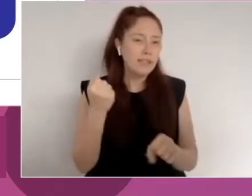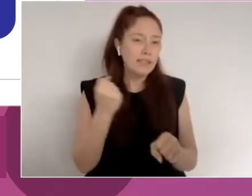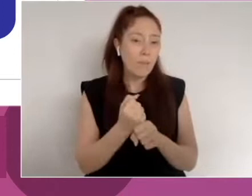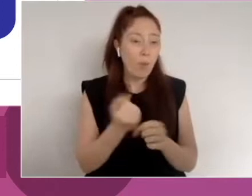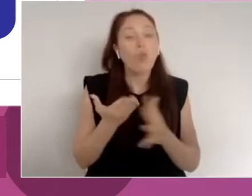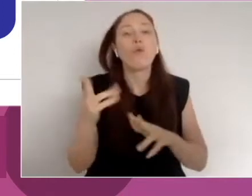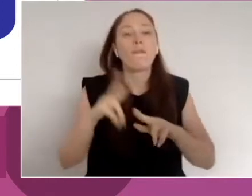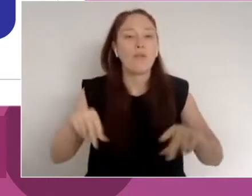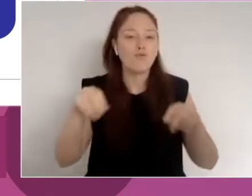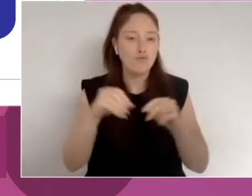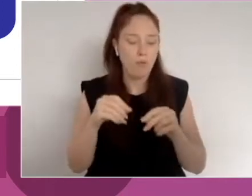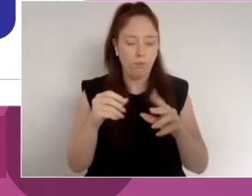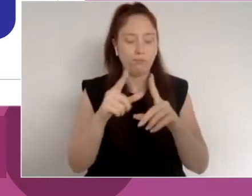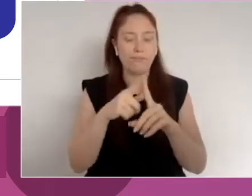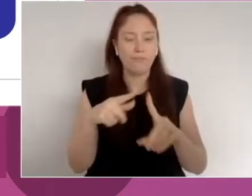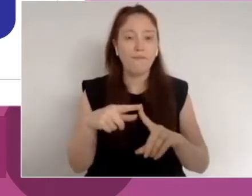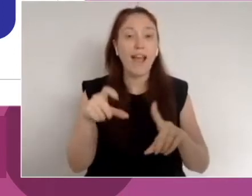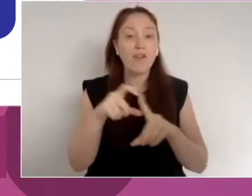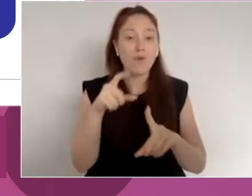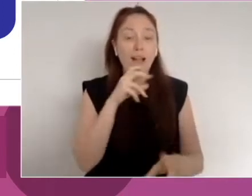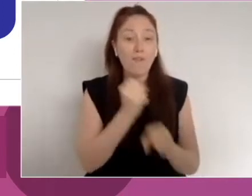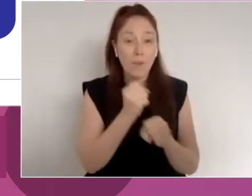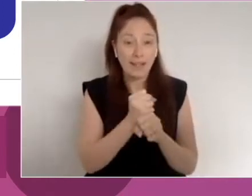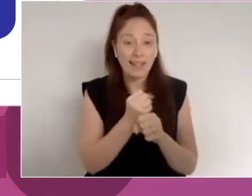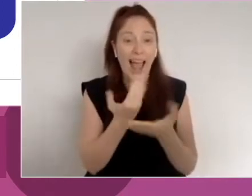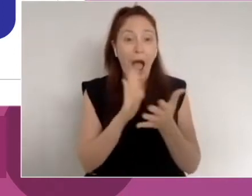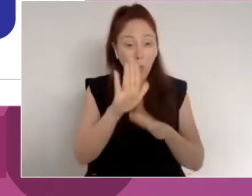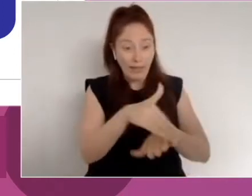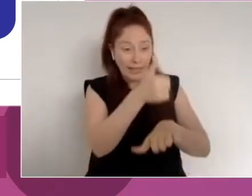and say - how can those portfolios best work together? I'll come in later